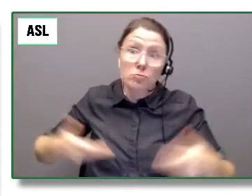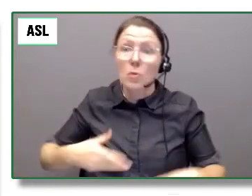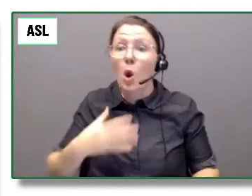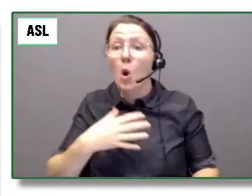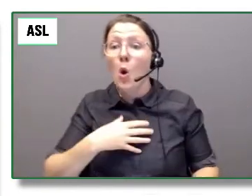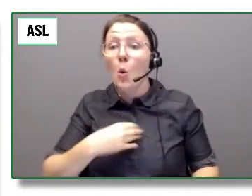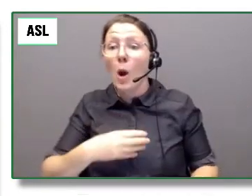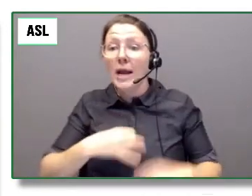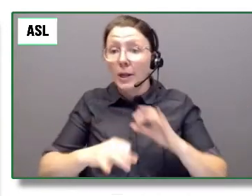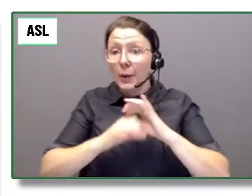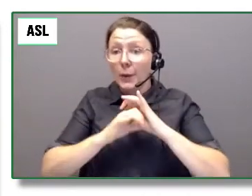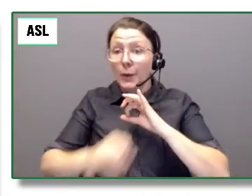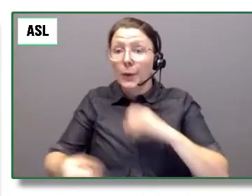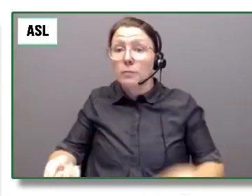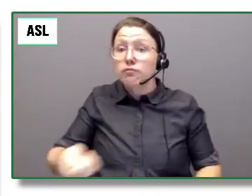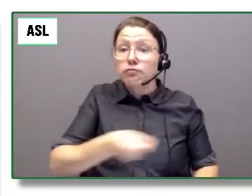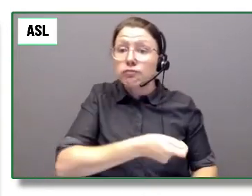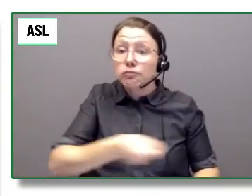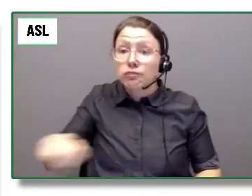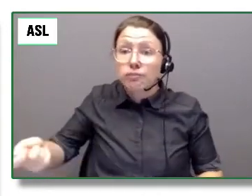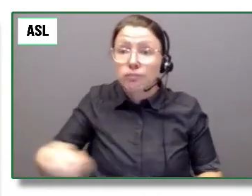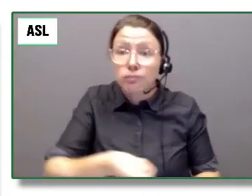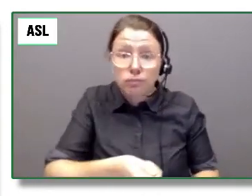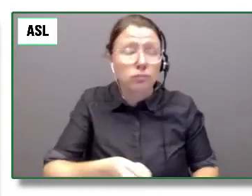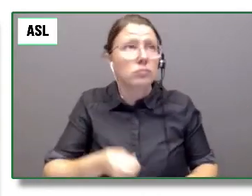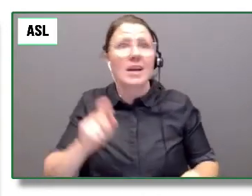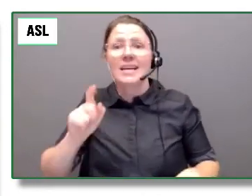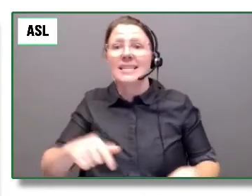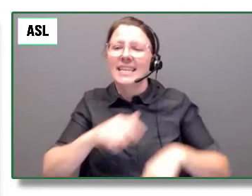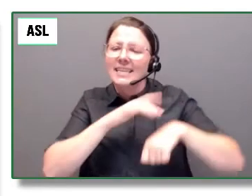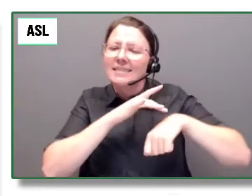know tactile surfacing or perhaps you know you need a quiet space, the list